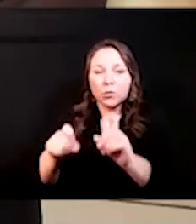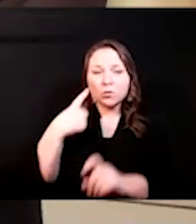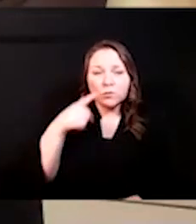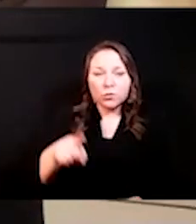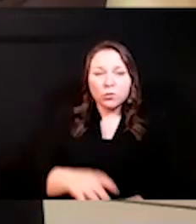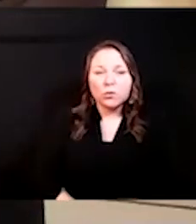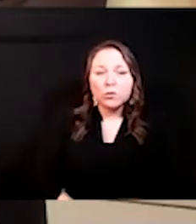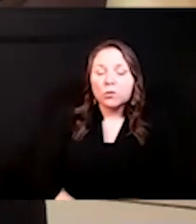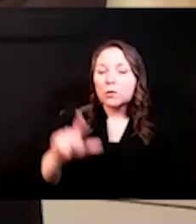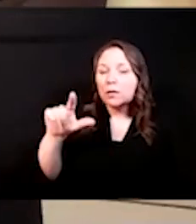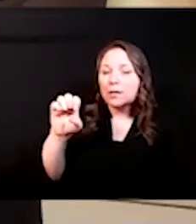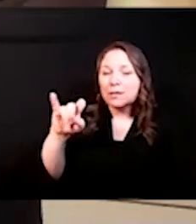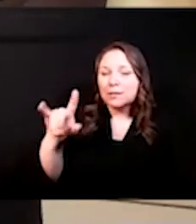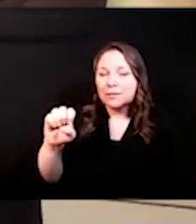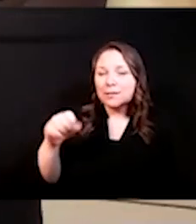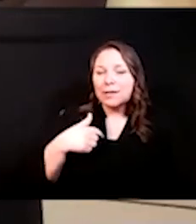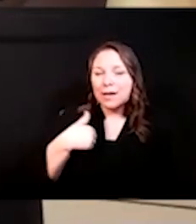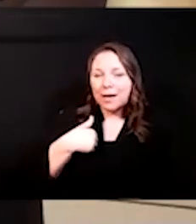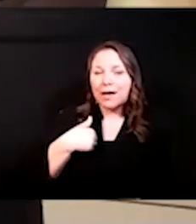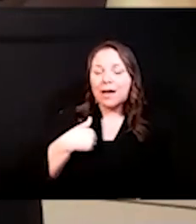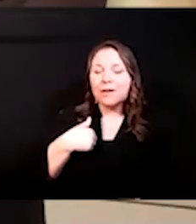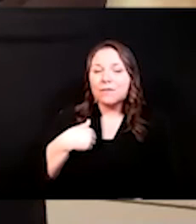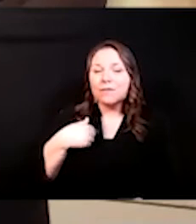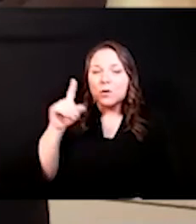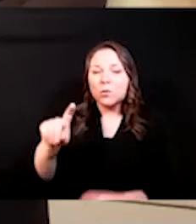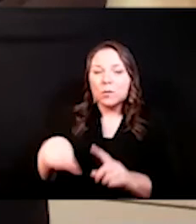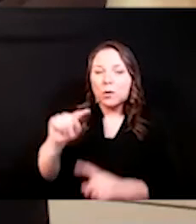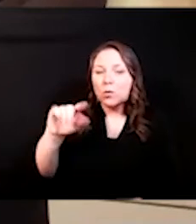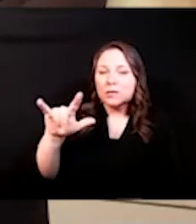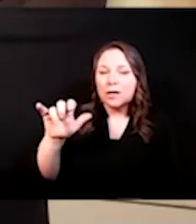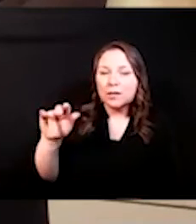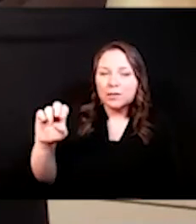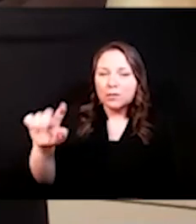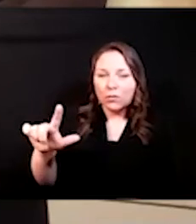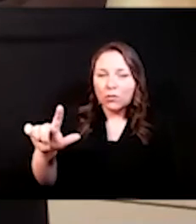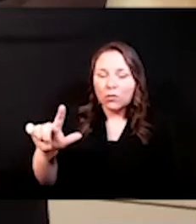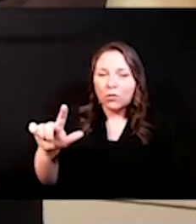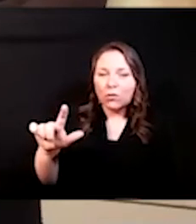» ERIN, WE HAVE ANOTHER QUESTION FOR YOU. LAST, WE HAD A QUESTION ON TYLENOL'S IMPACT ON THE VACCINE. WE KNOW SOME